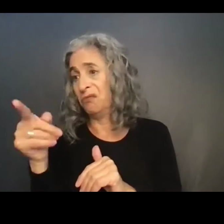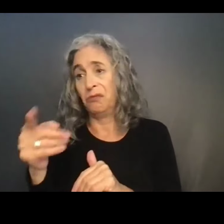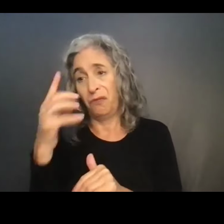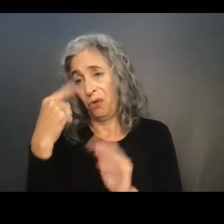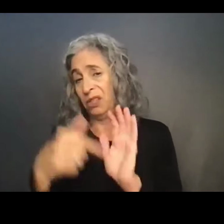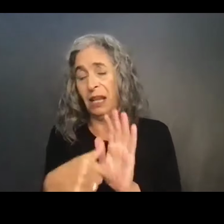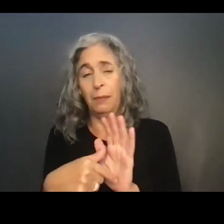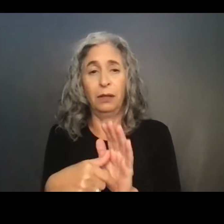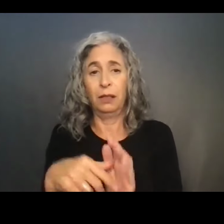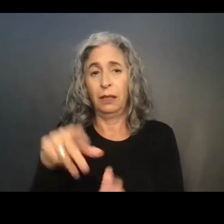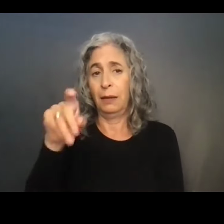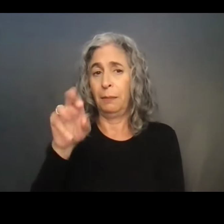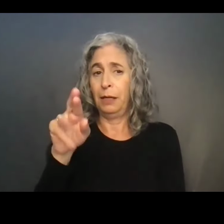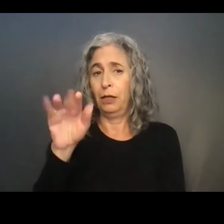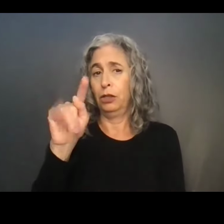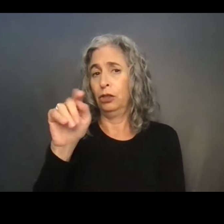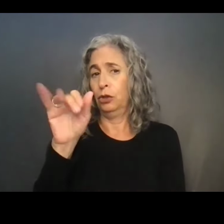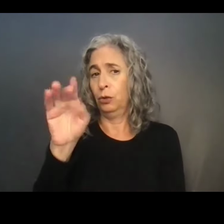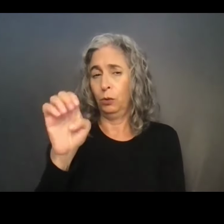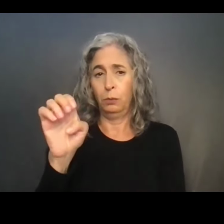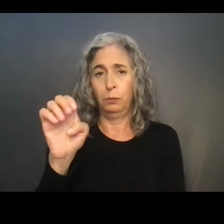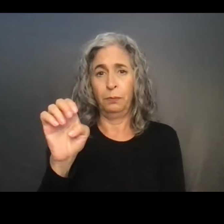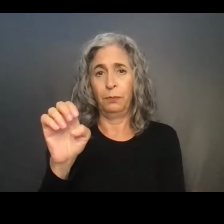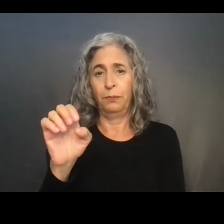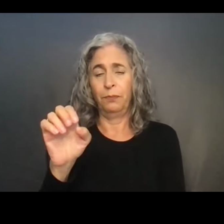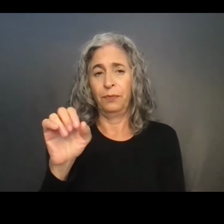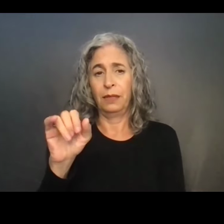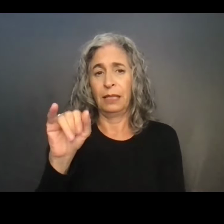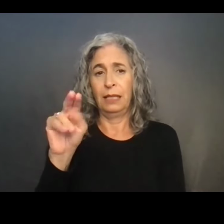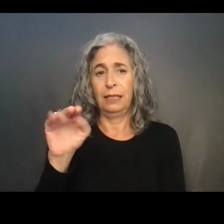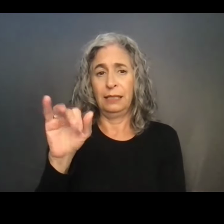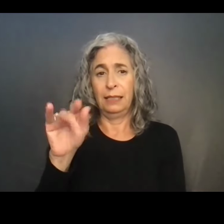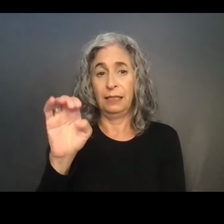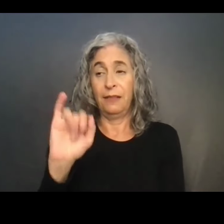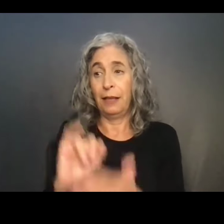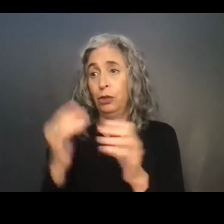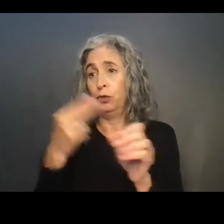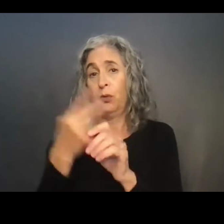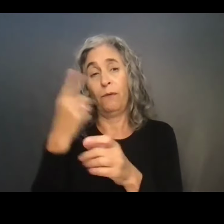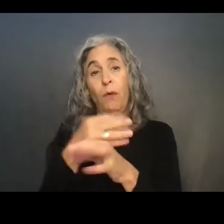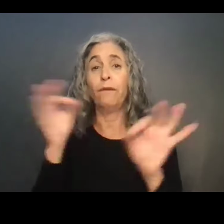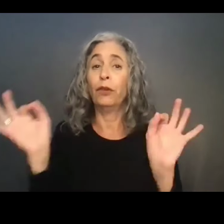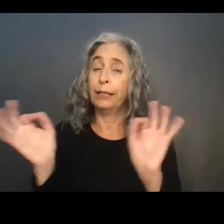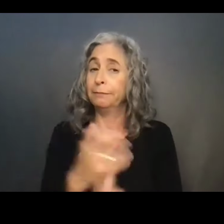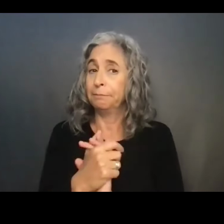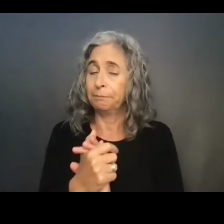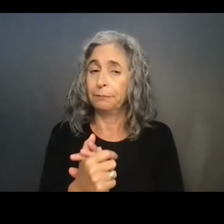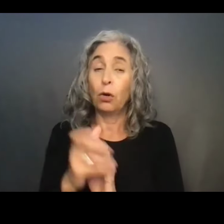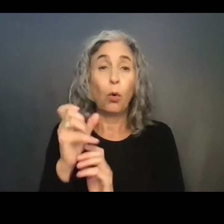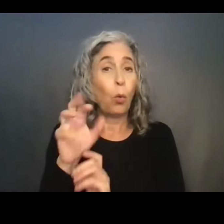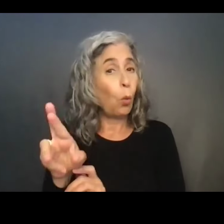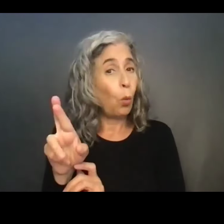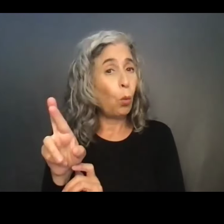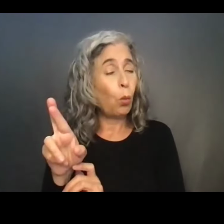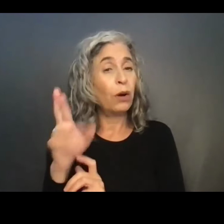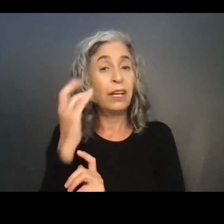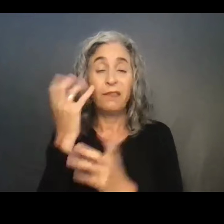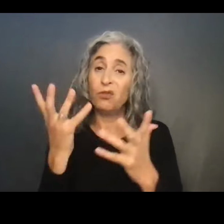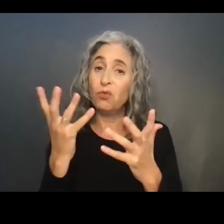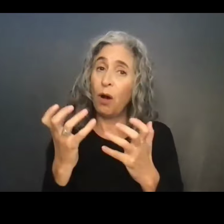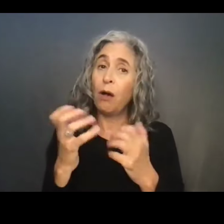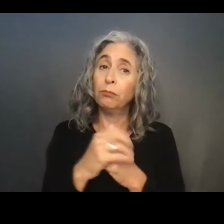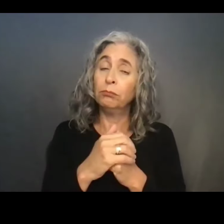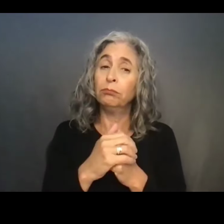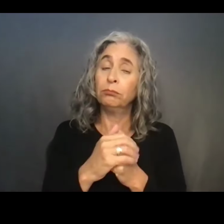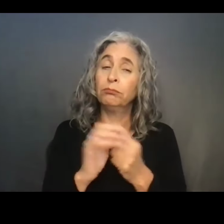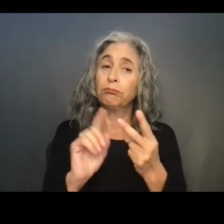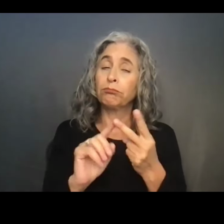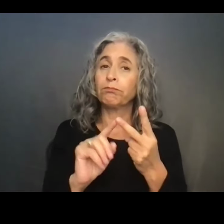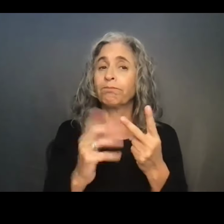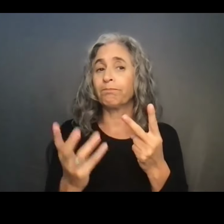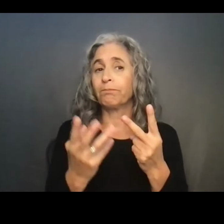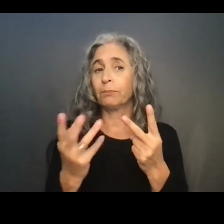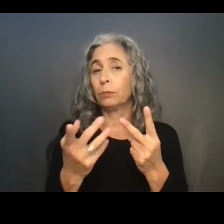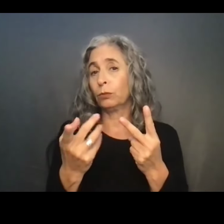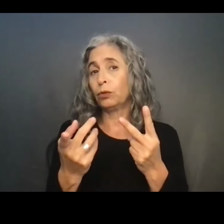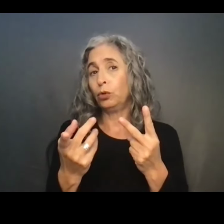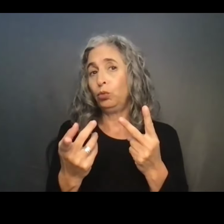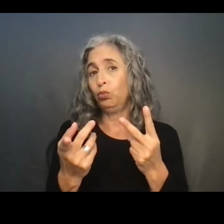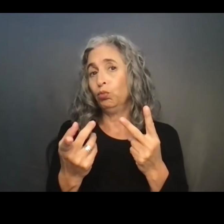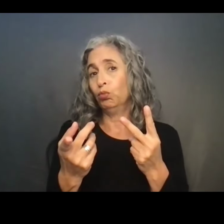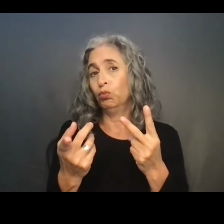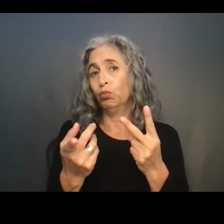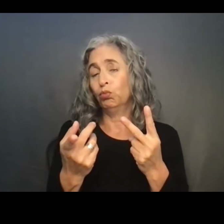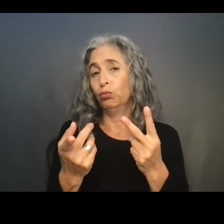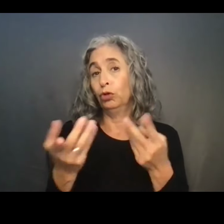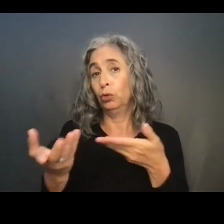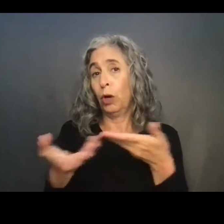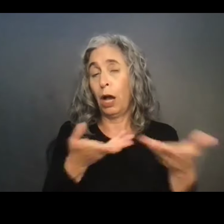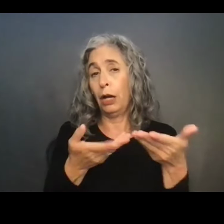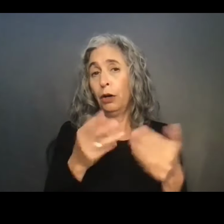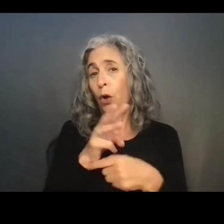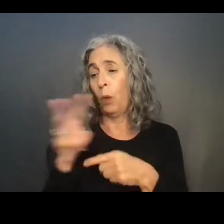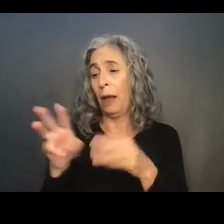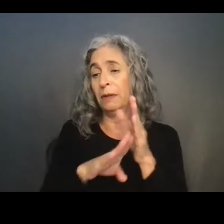a peer tube instance that you join for free. Or if you wanted to hire a web developer who